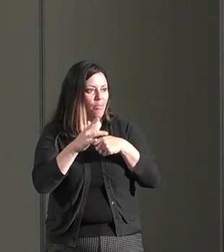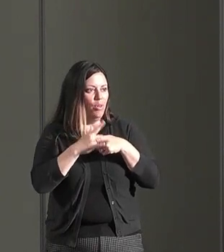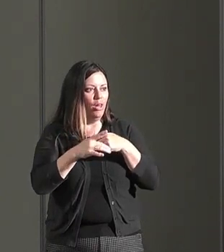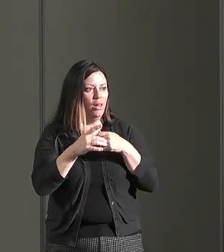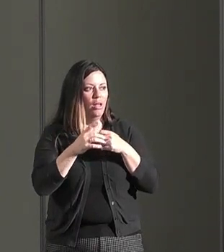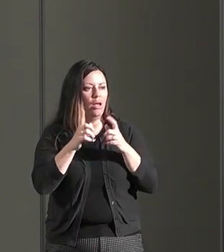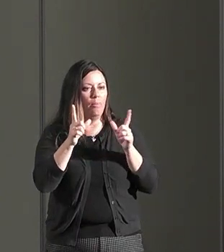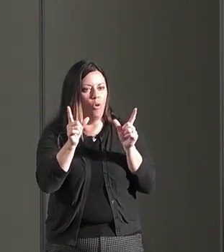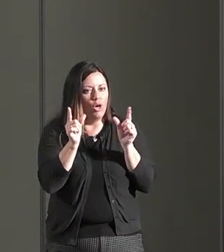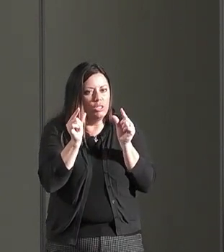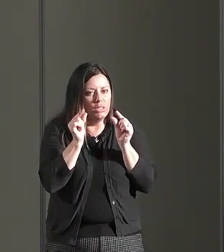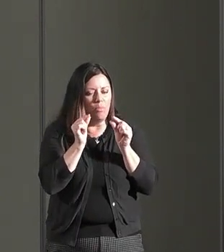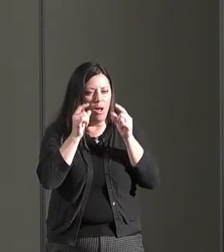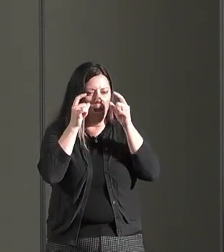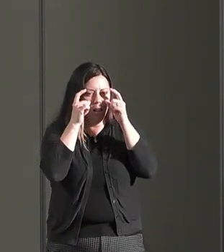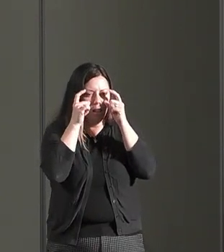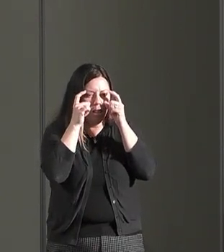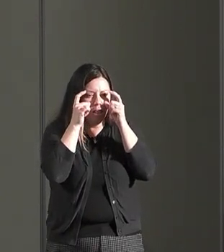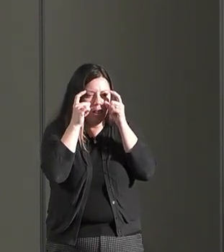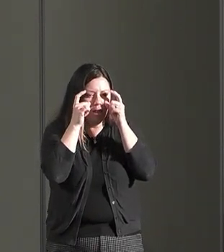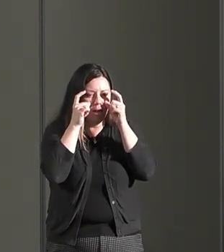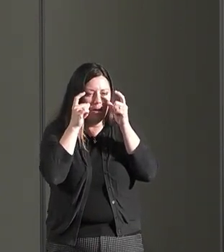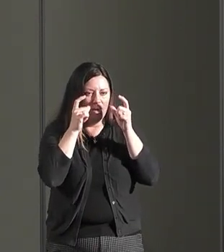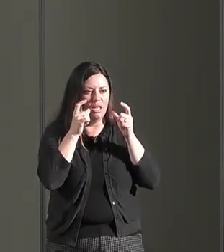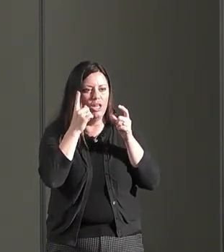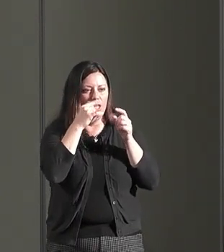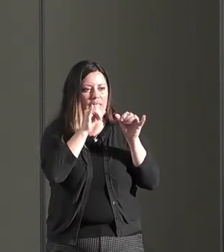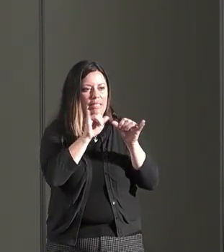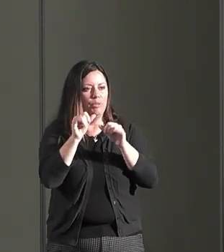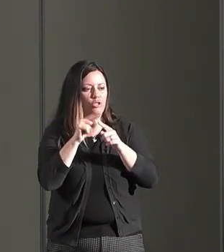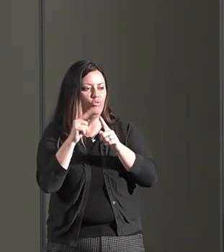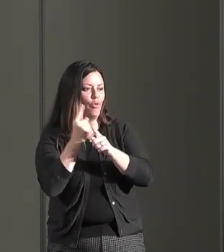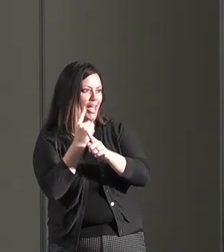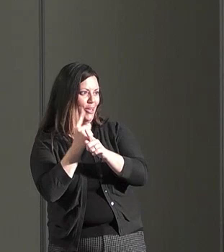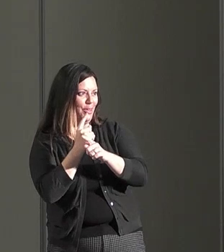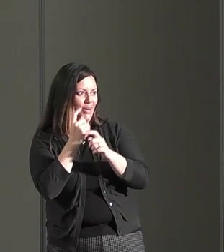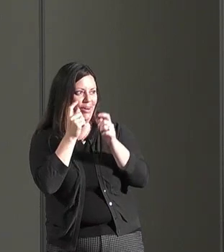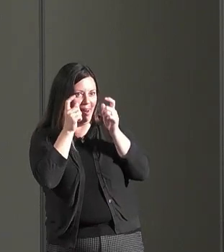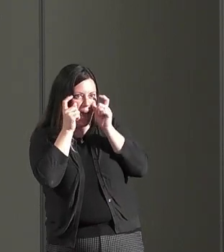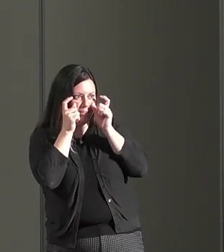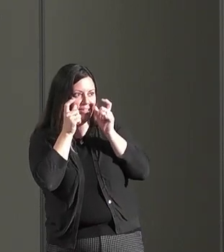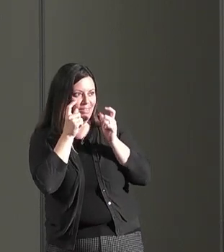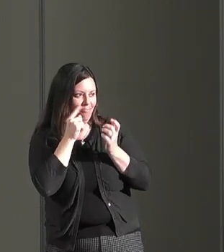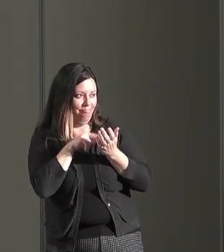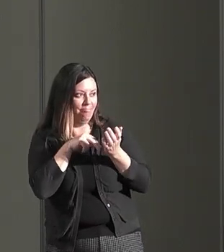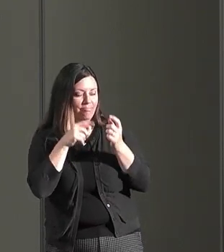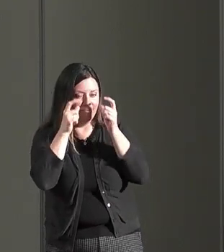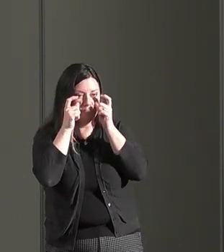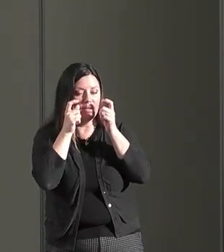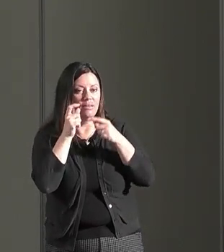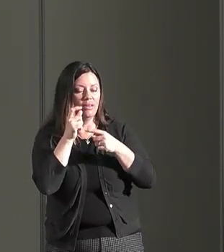form factors which look as similar to regular eyeglasses. So as a technology issue, we anticipate